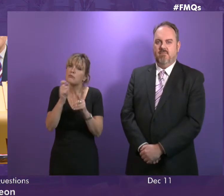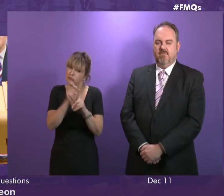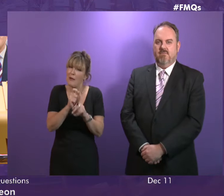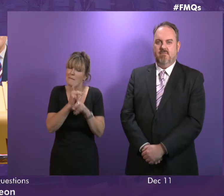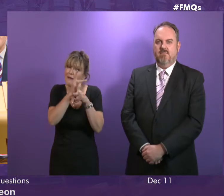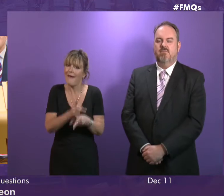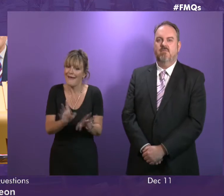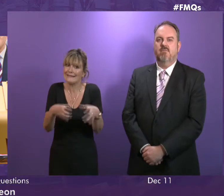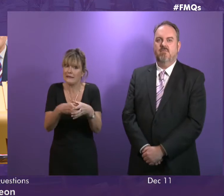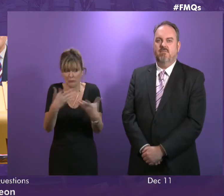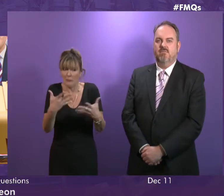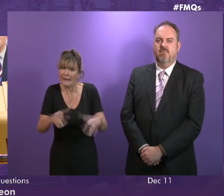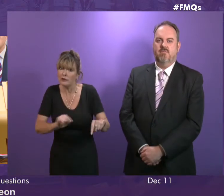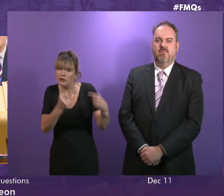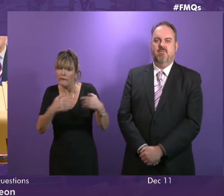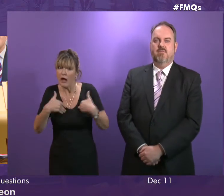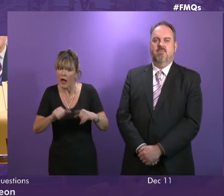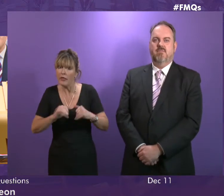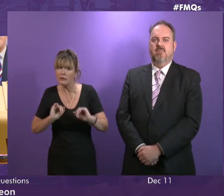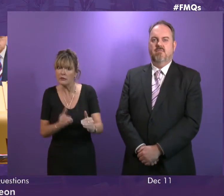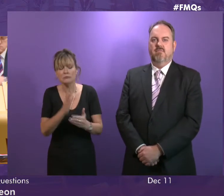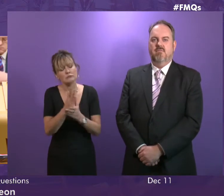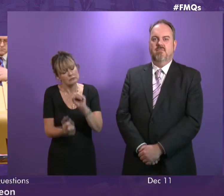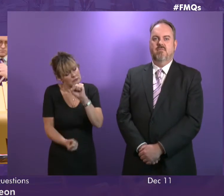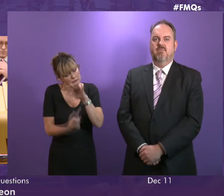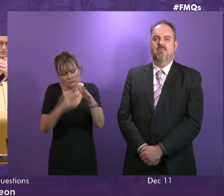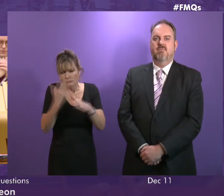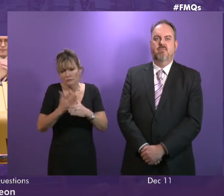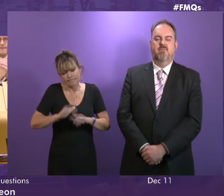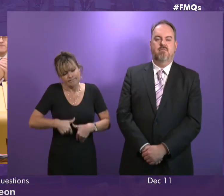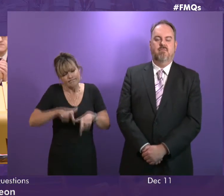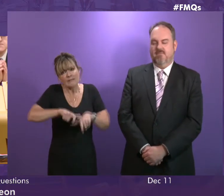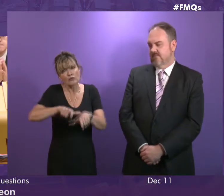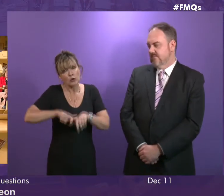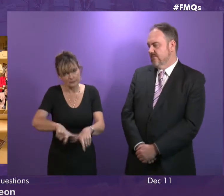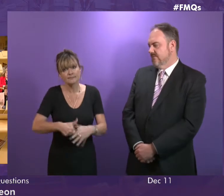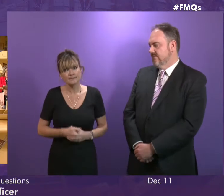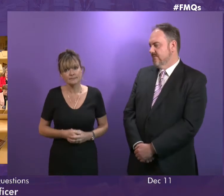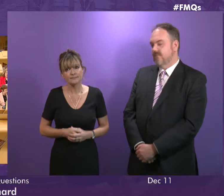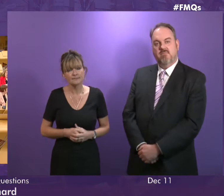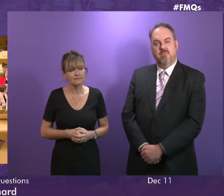for the health service, but it is really important work that we are determined to get on with.